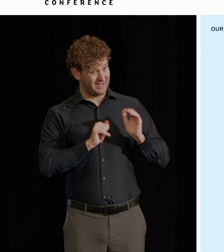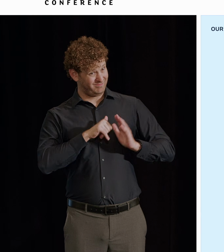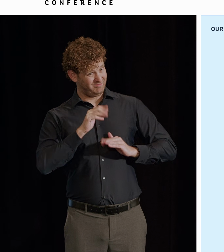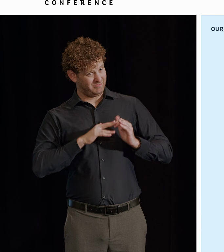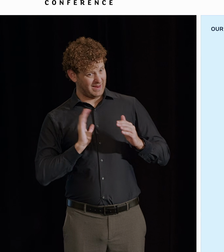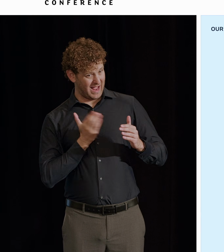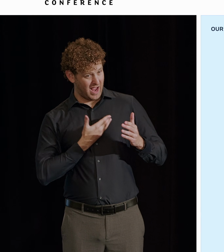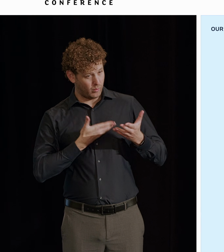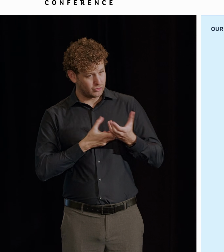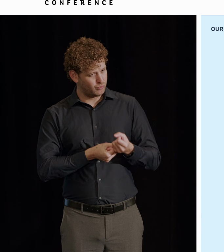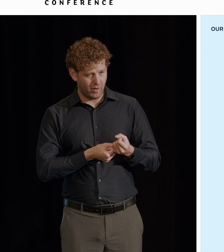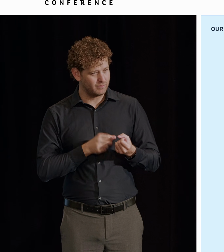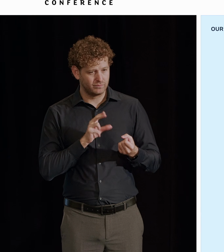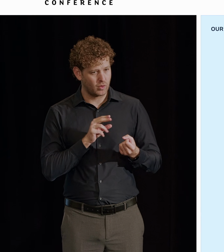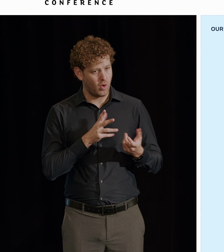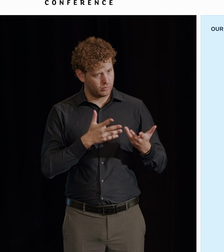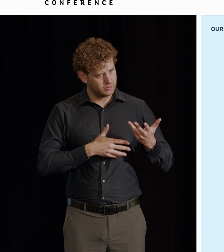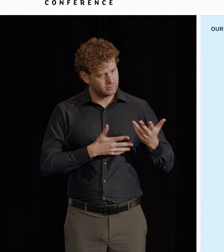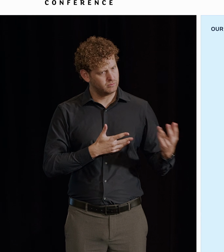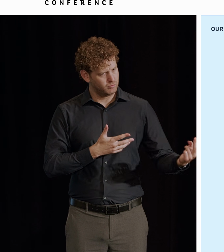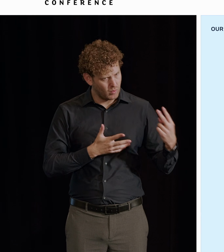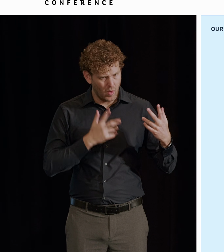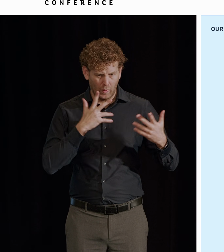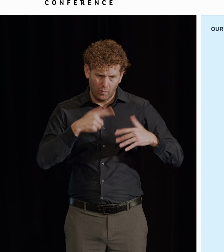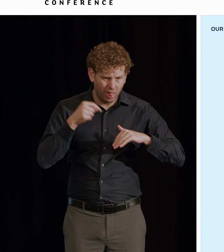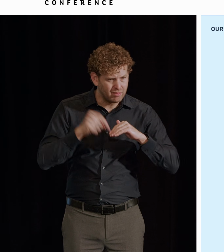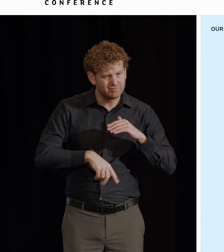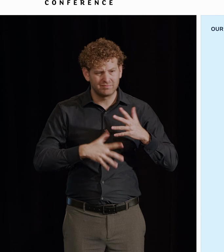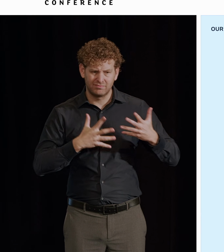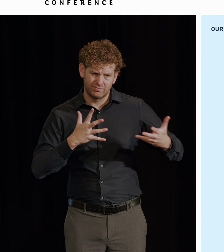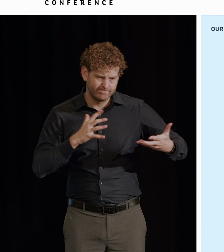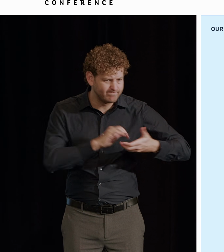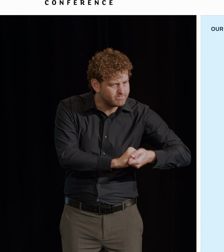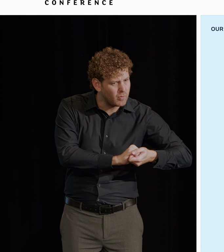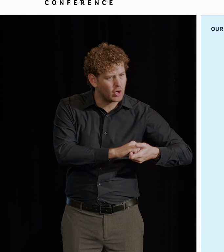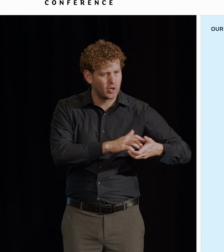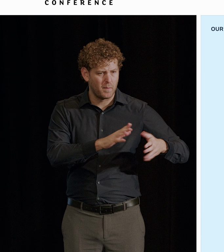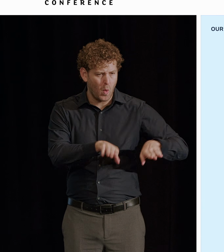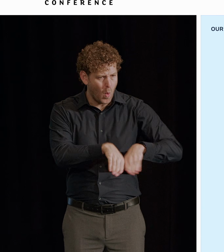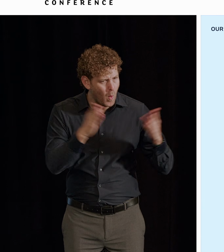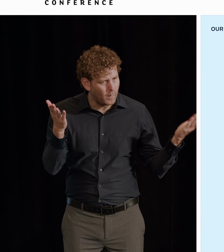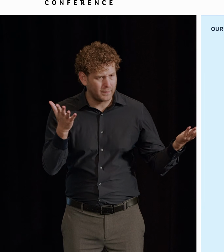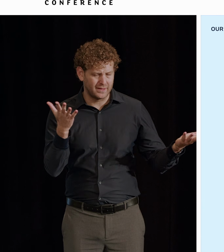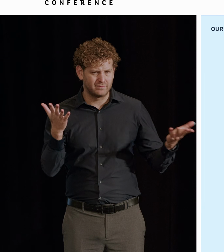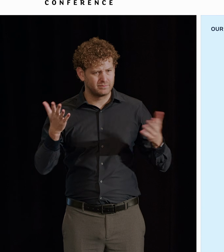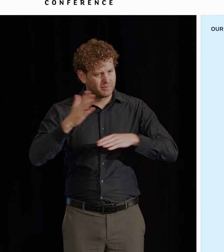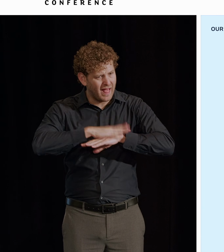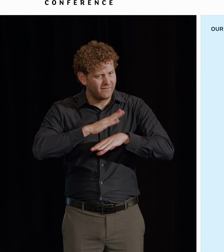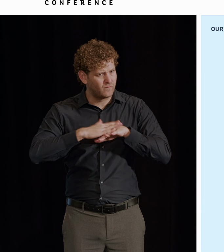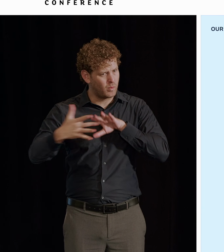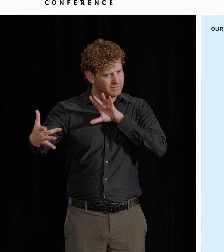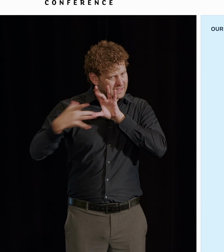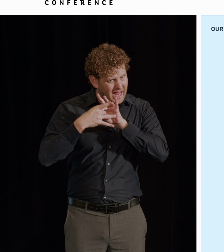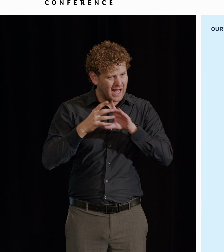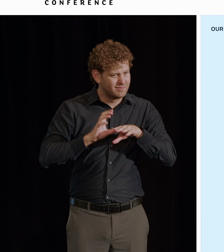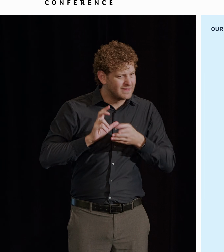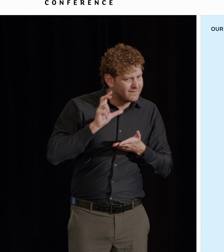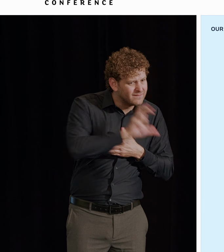We'll continue to open our platform to accessibility developers. We'll continue to invest in research with organizations like Oscar Mike.